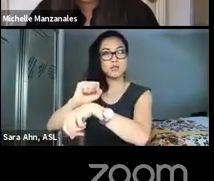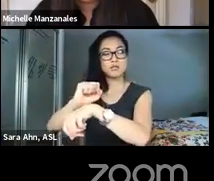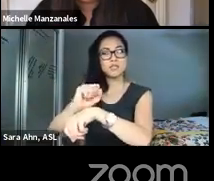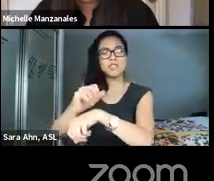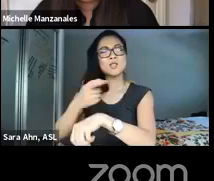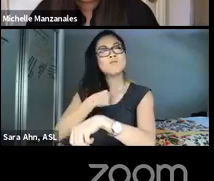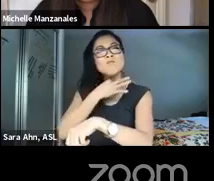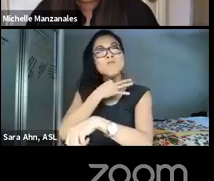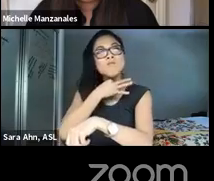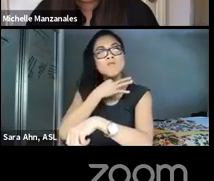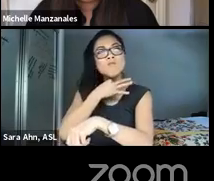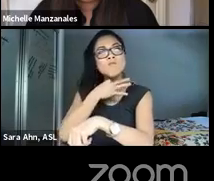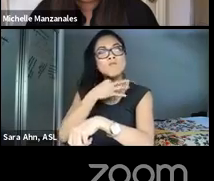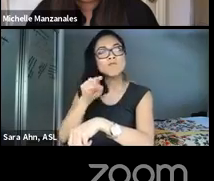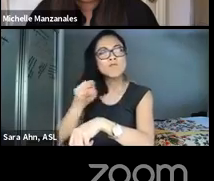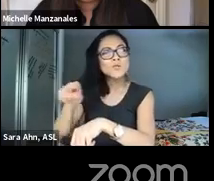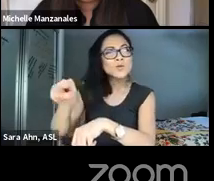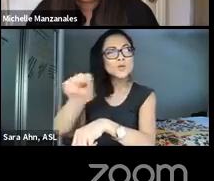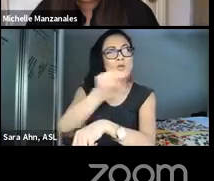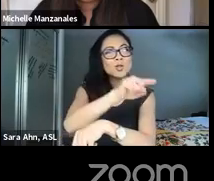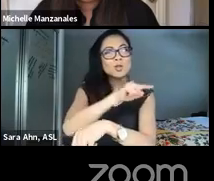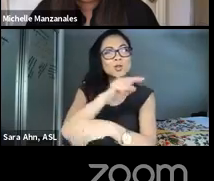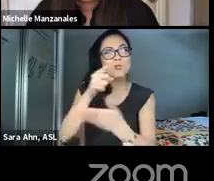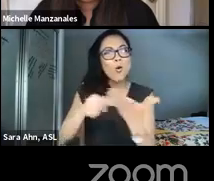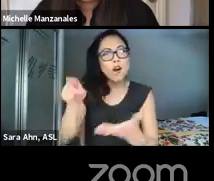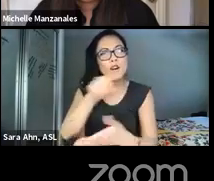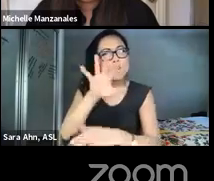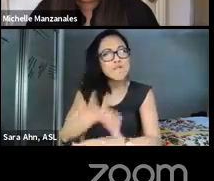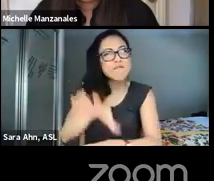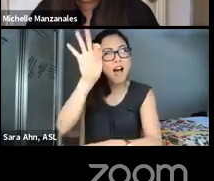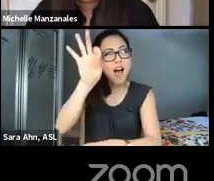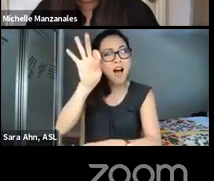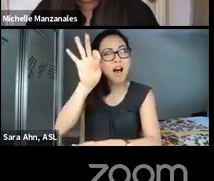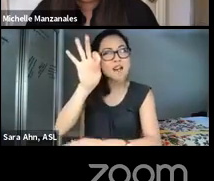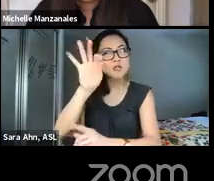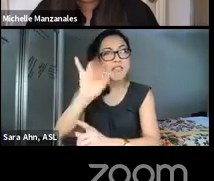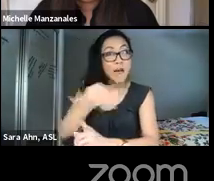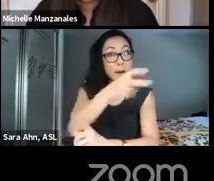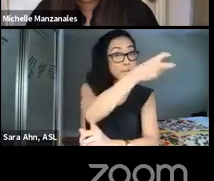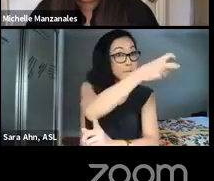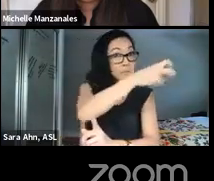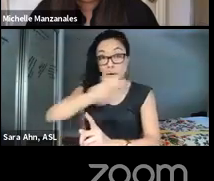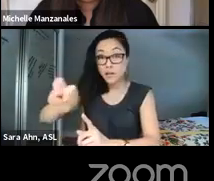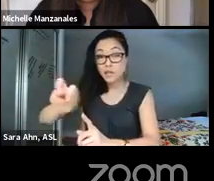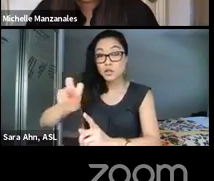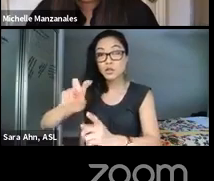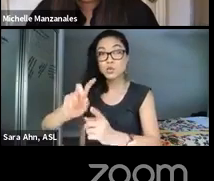That isn't always an imposed constraint. It is a chosen constraint. I'm going the use